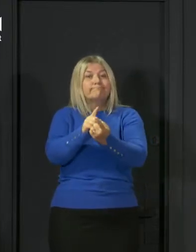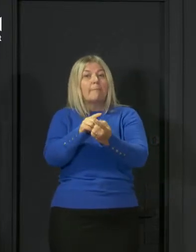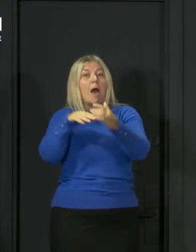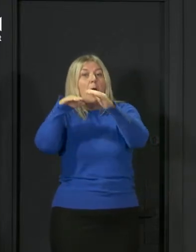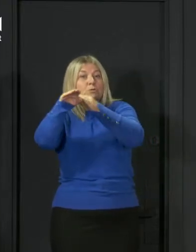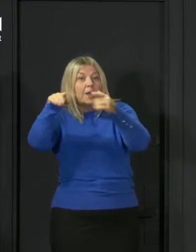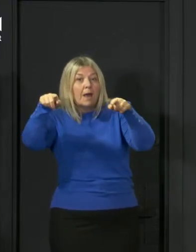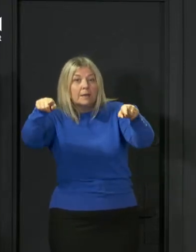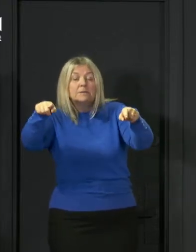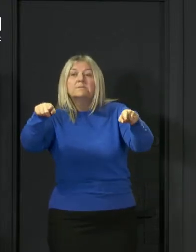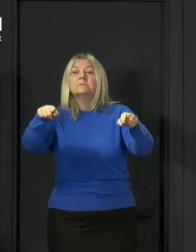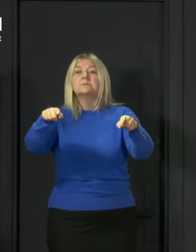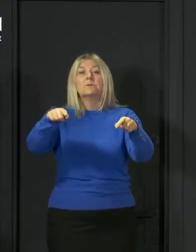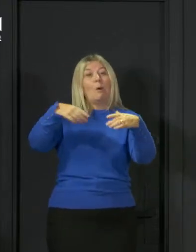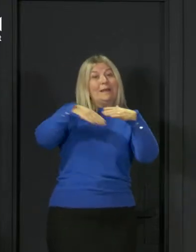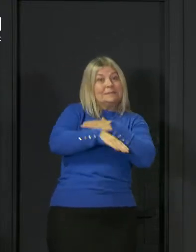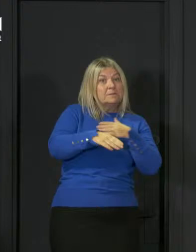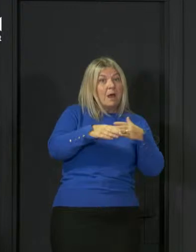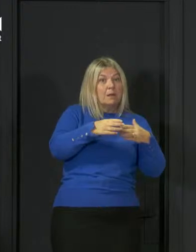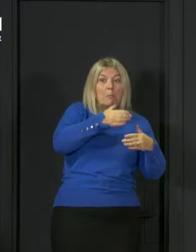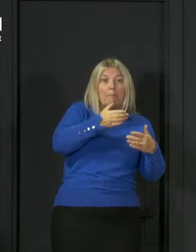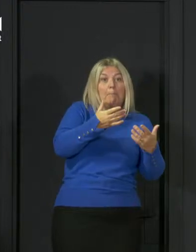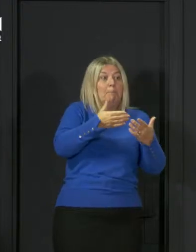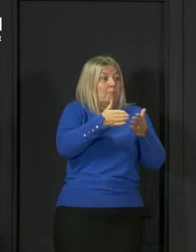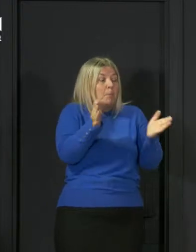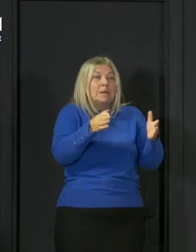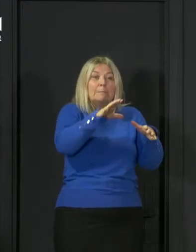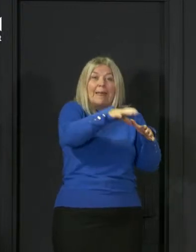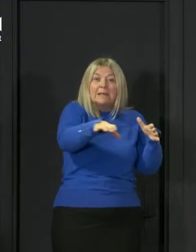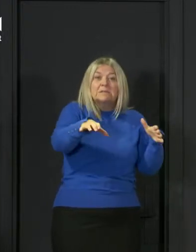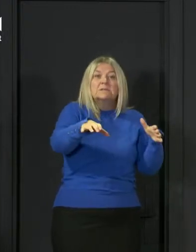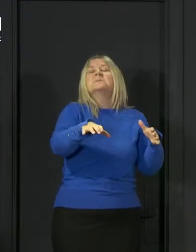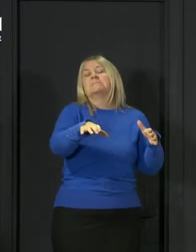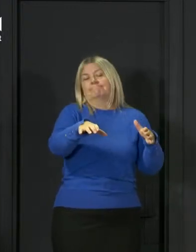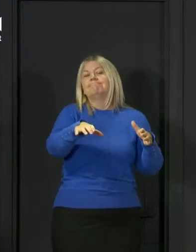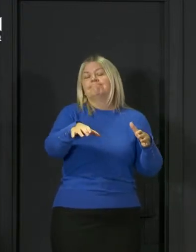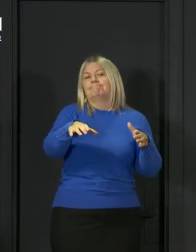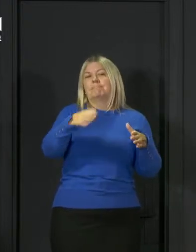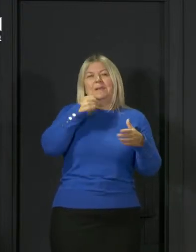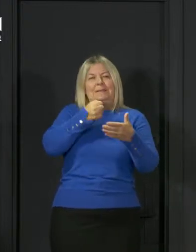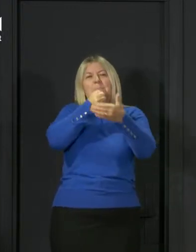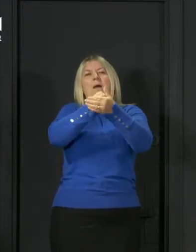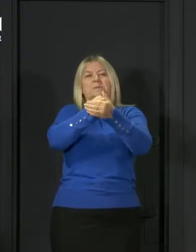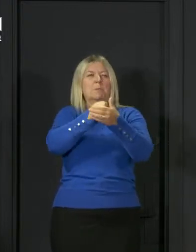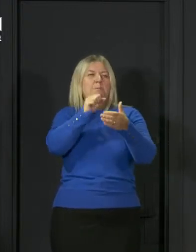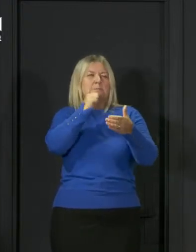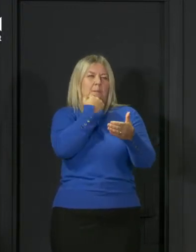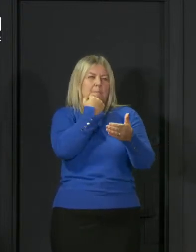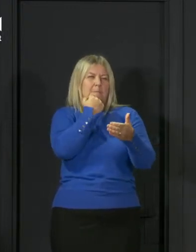public places, we are asking you to limit the size of the group that you re in to a maximum of